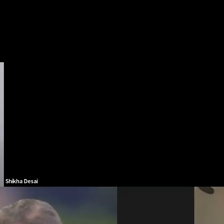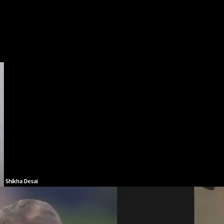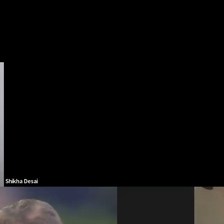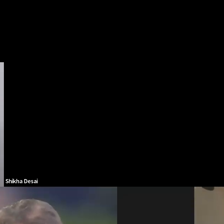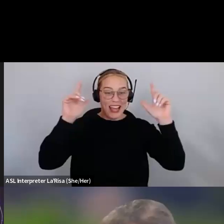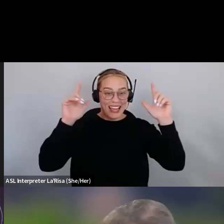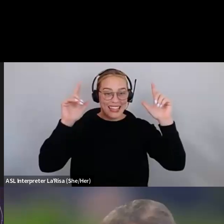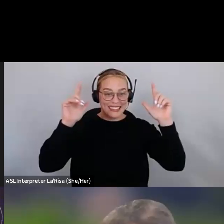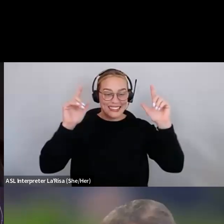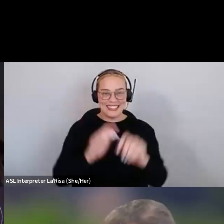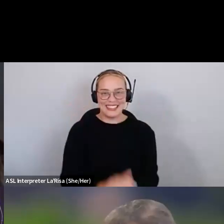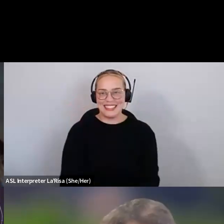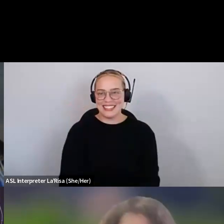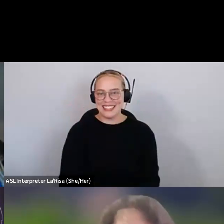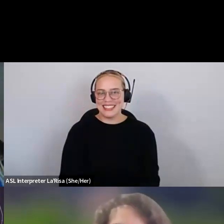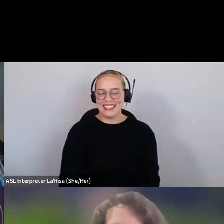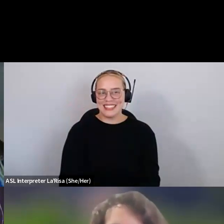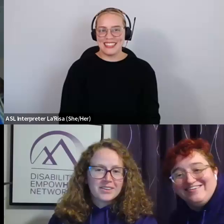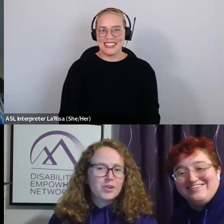Hello, let's come on